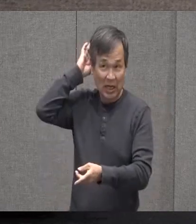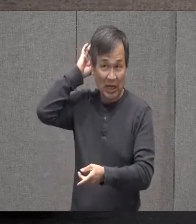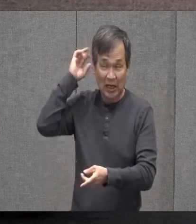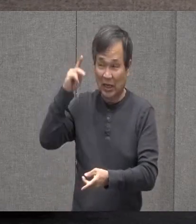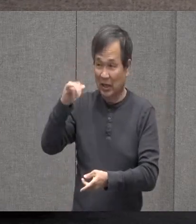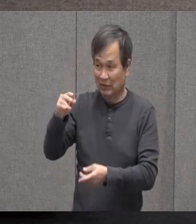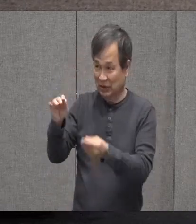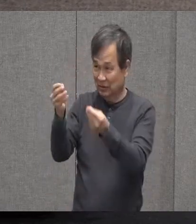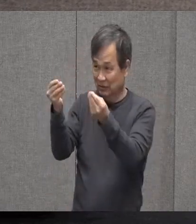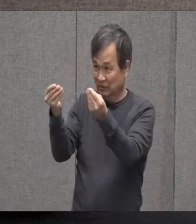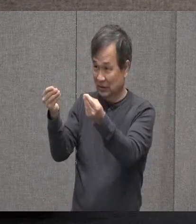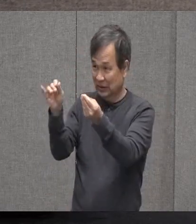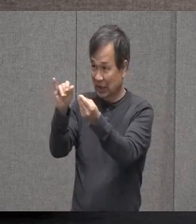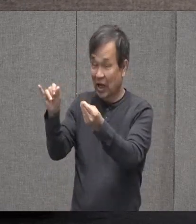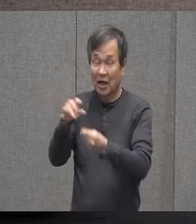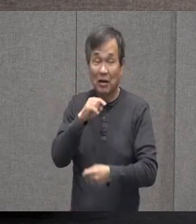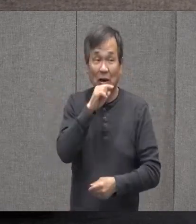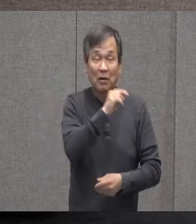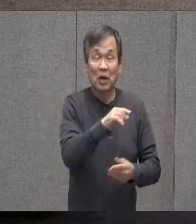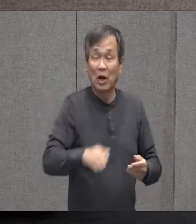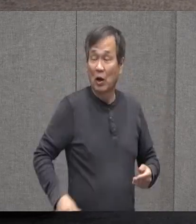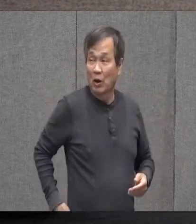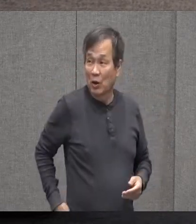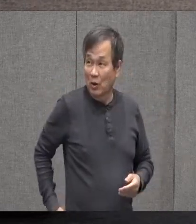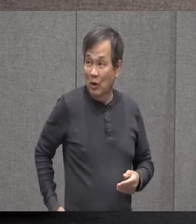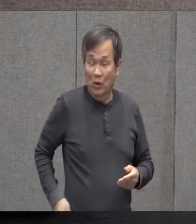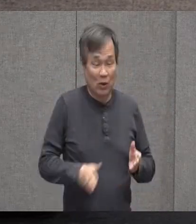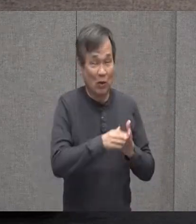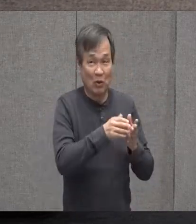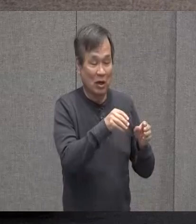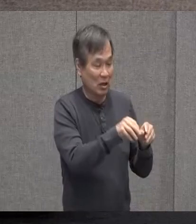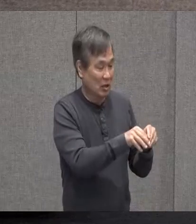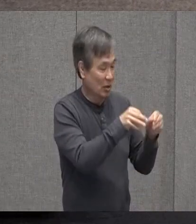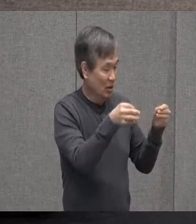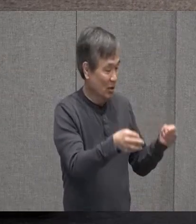And even better, inside each purse were five gold coins.